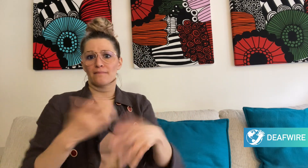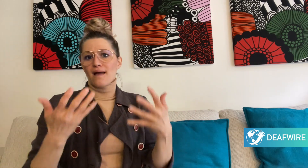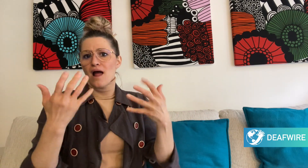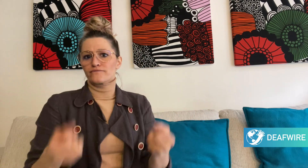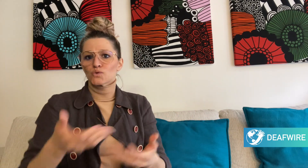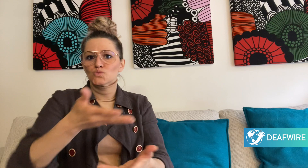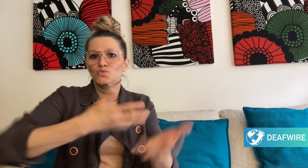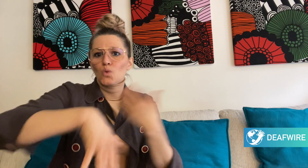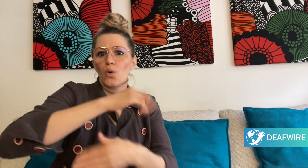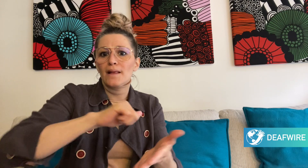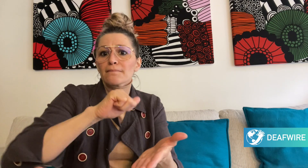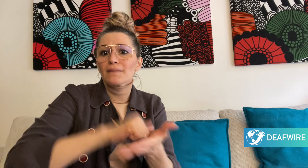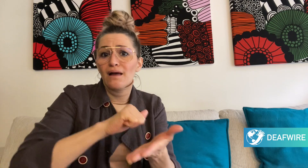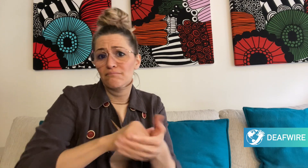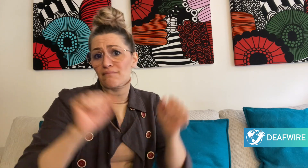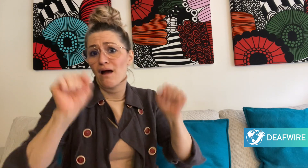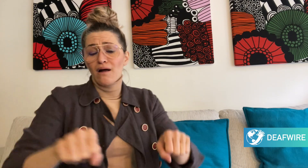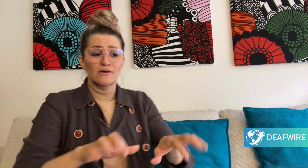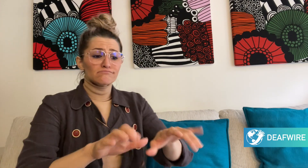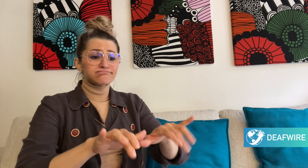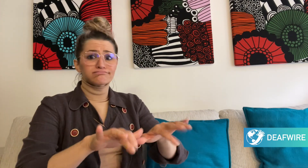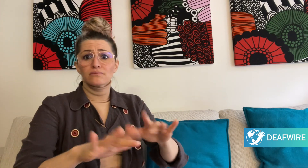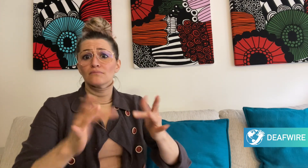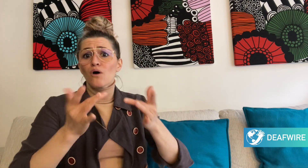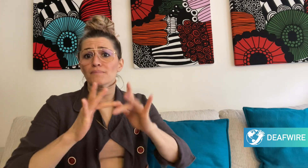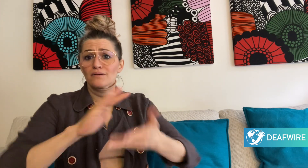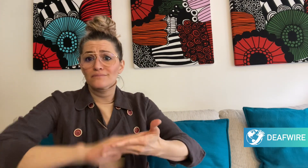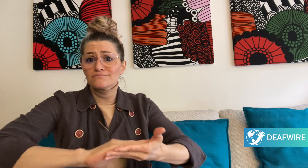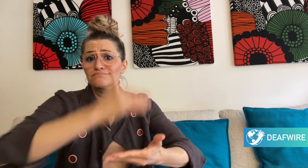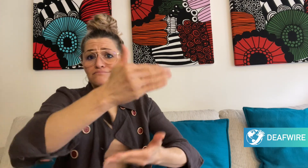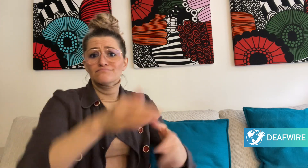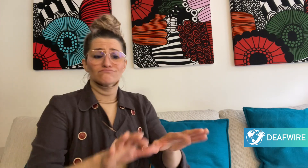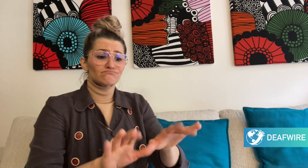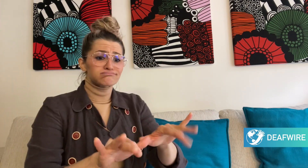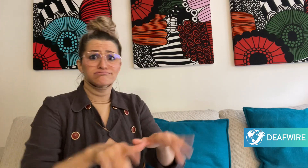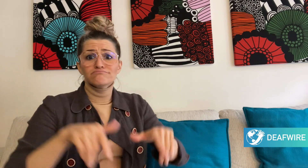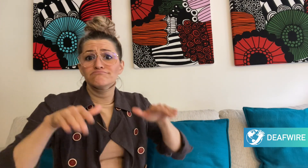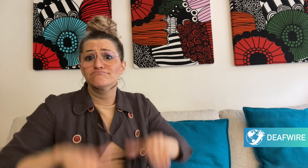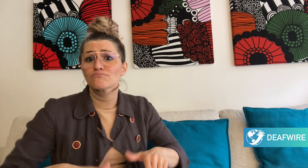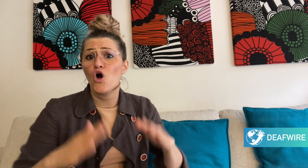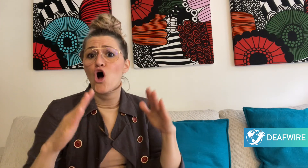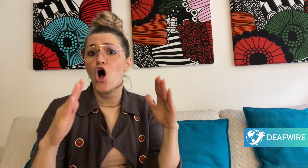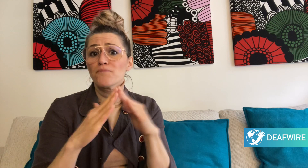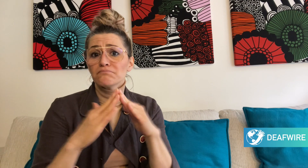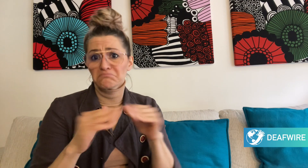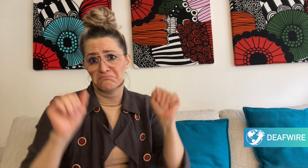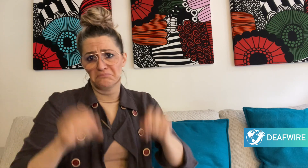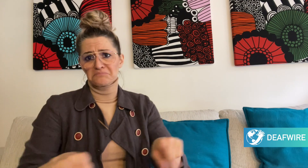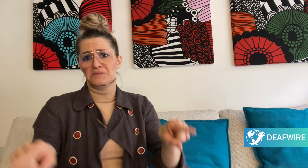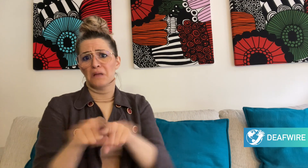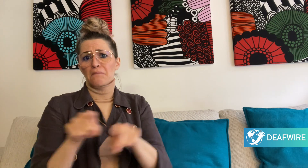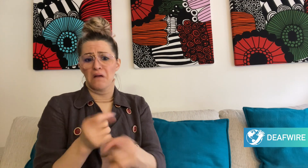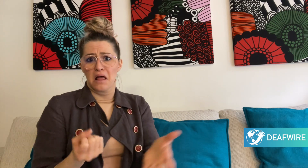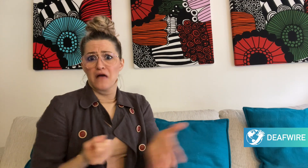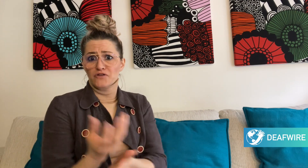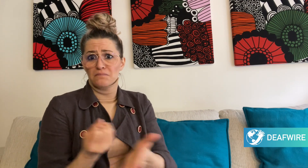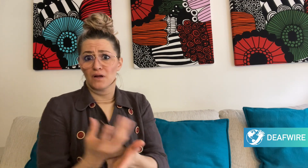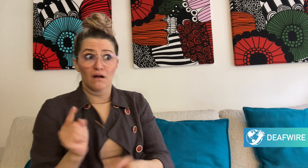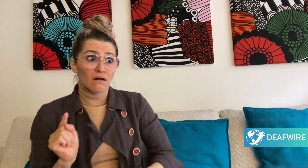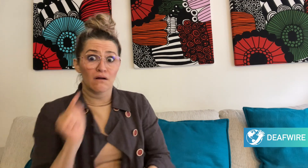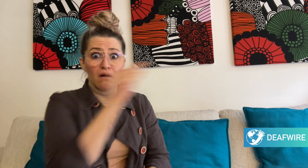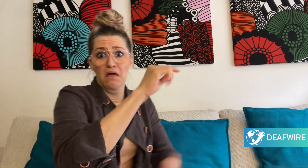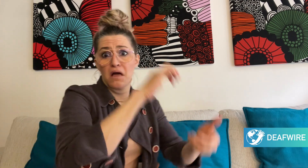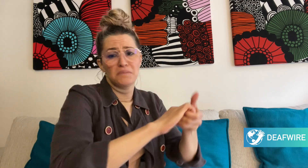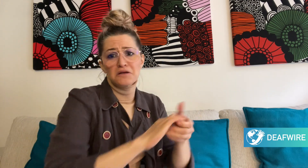can use social media to do the same thing on their computers at home.